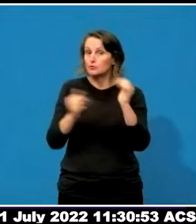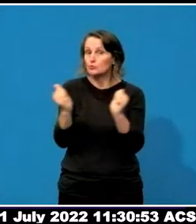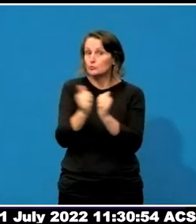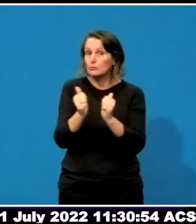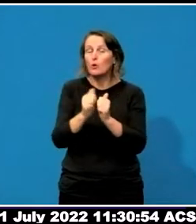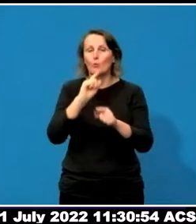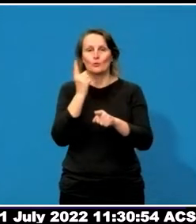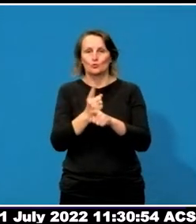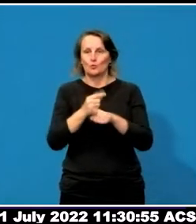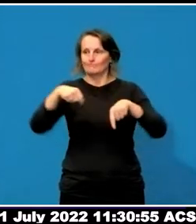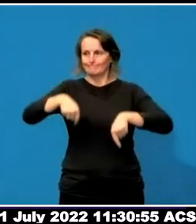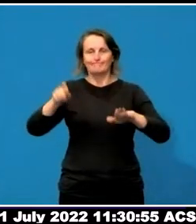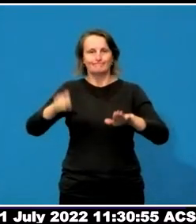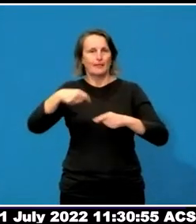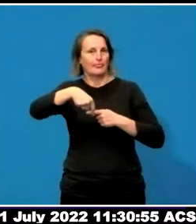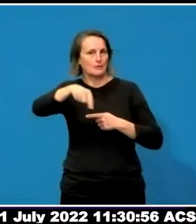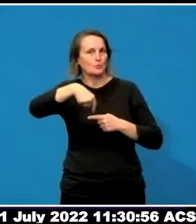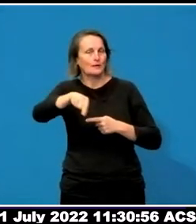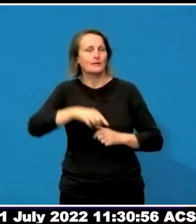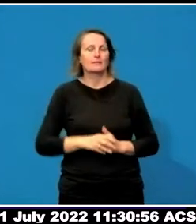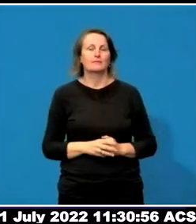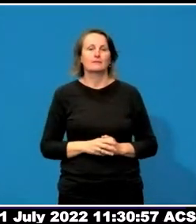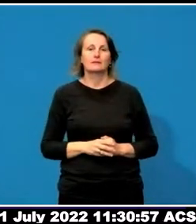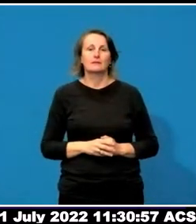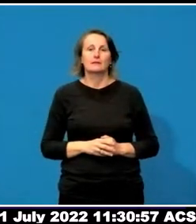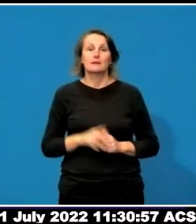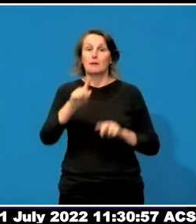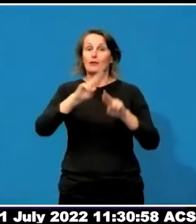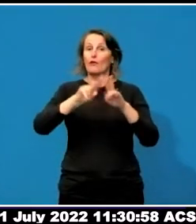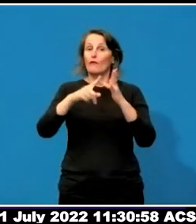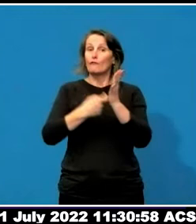However, the formal tendering of documents into evidence will be done following the